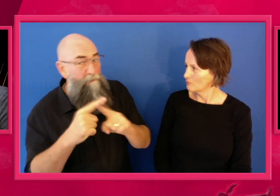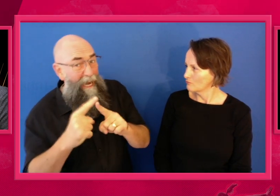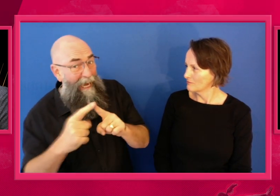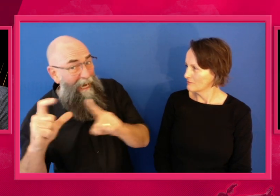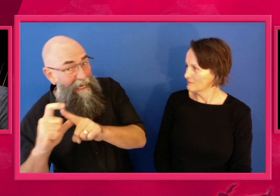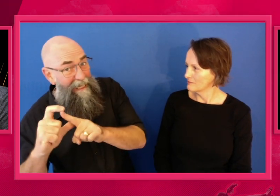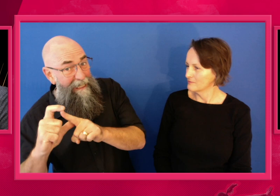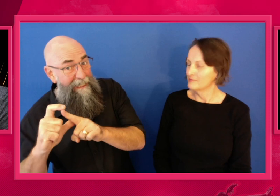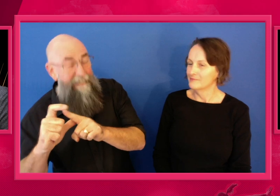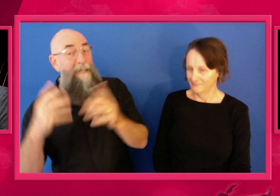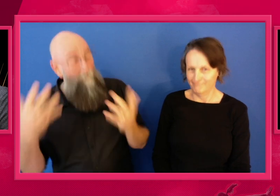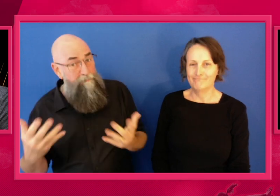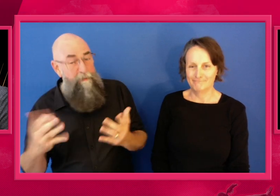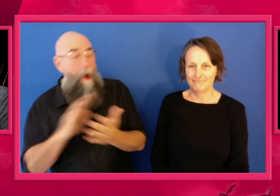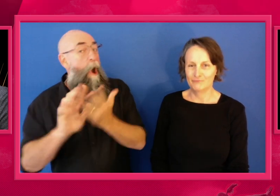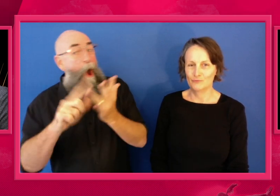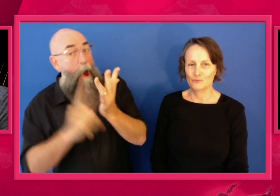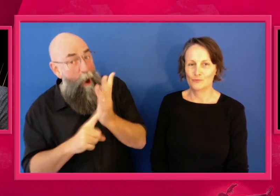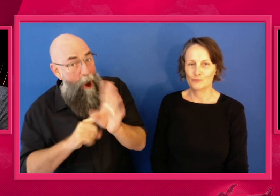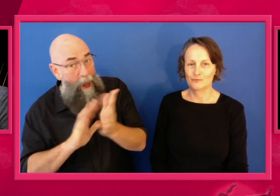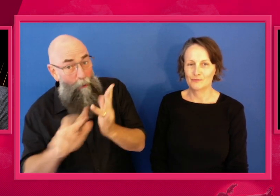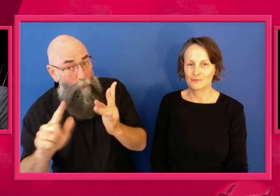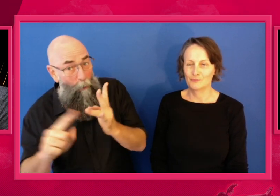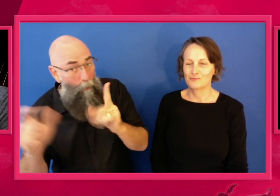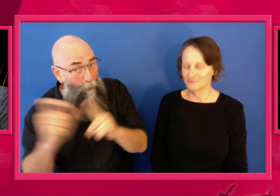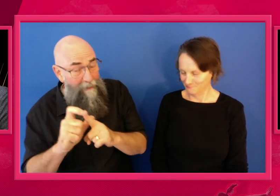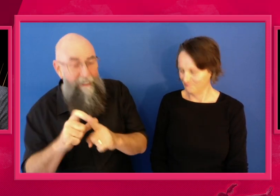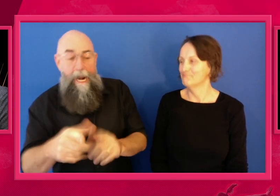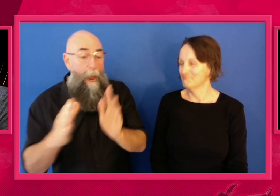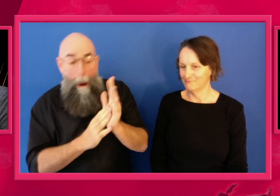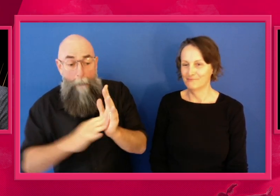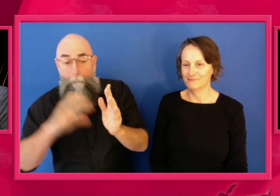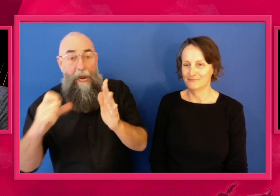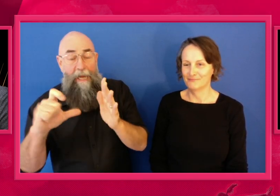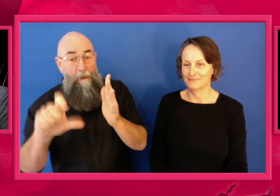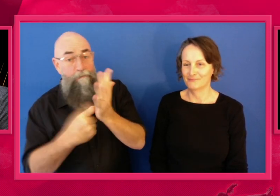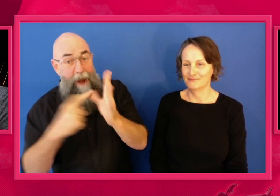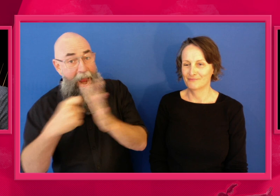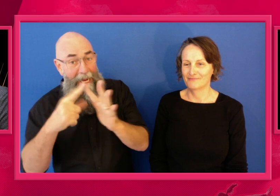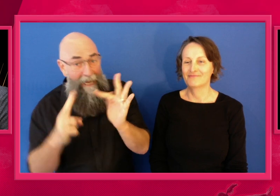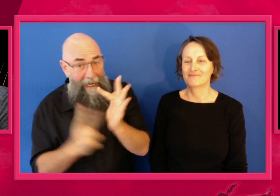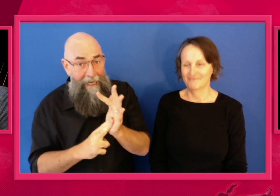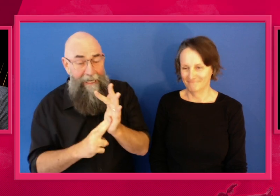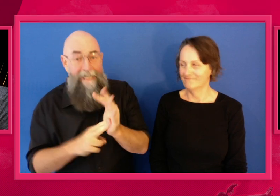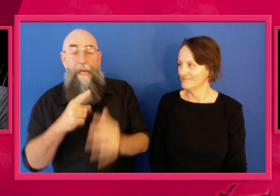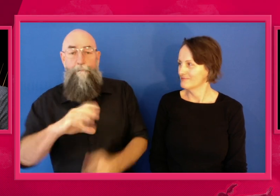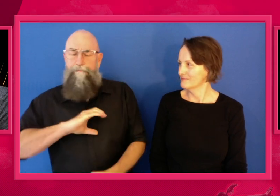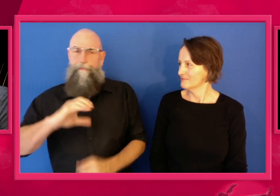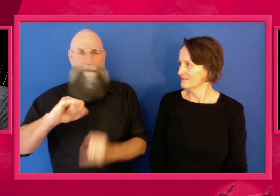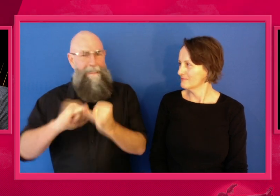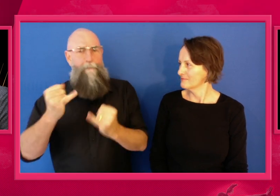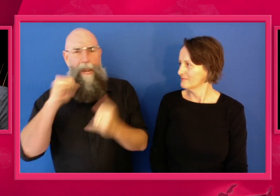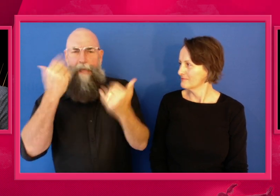his normal name - Hollywood McCracken. That's, his silver medal last night, I love to see